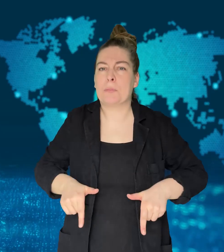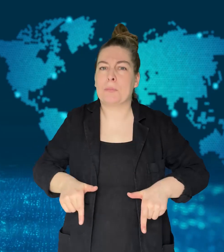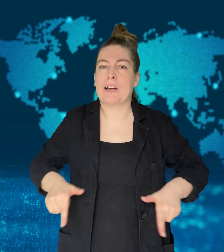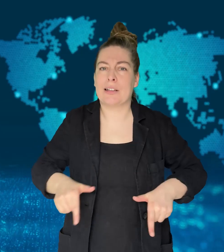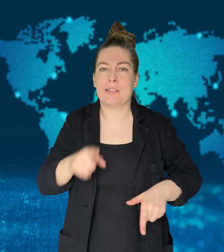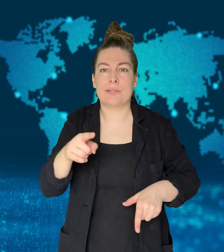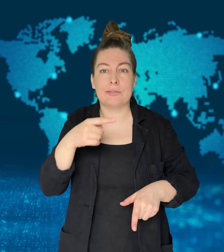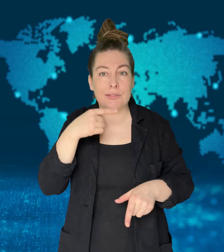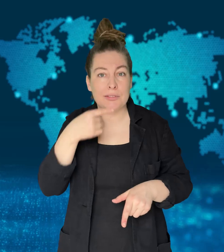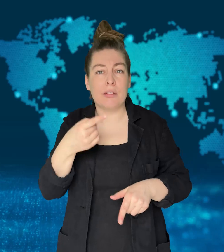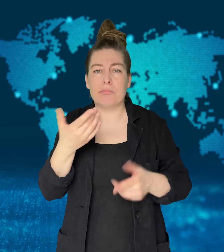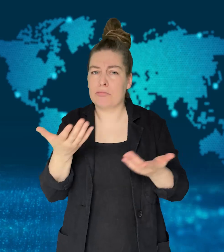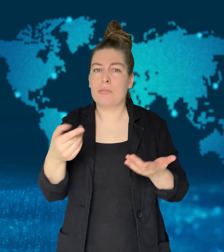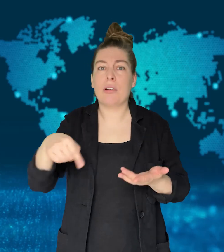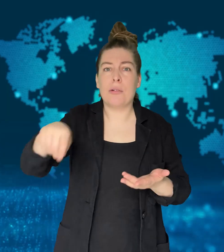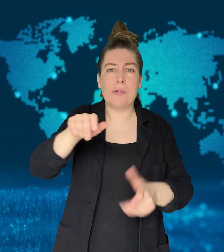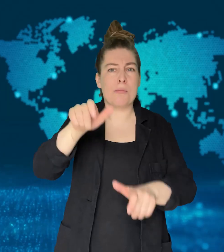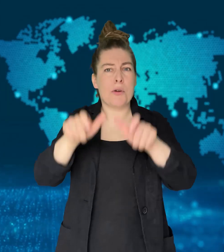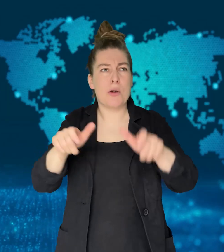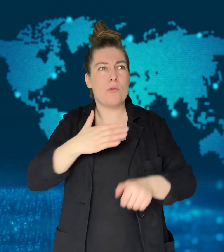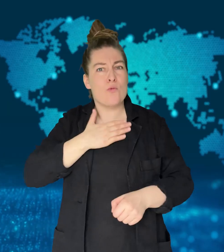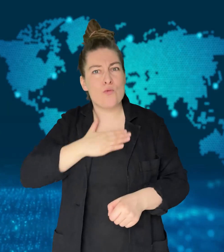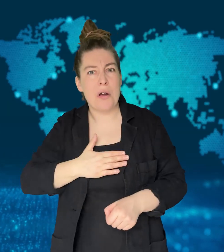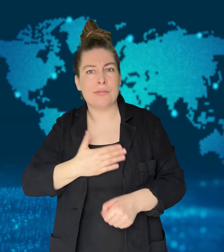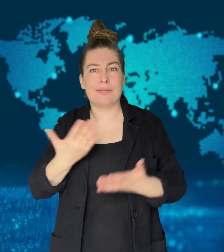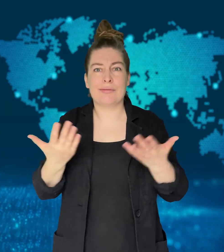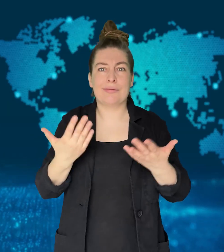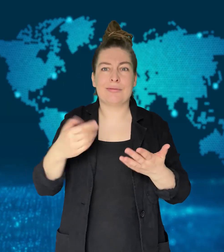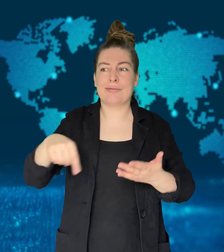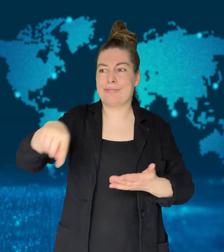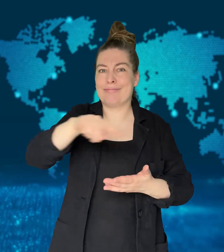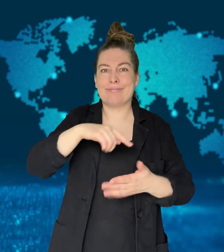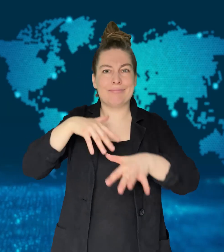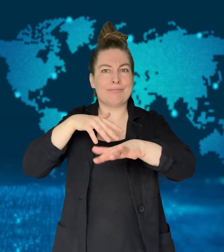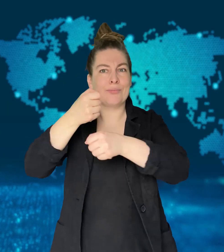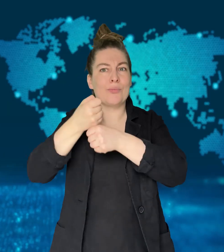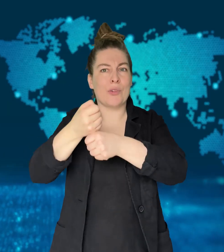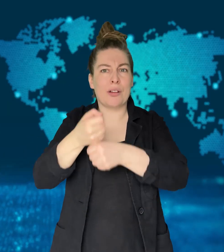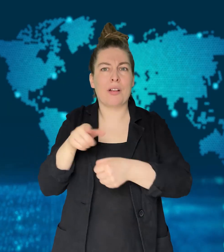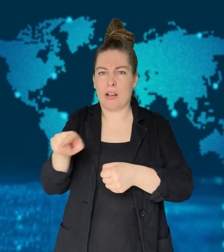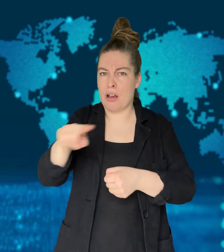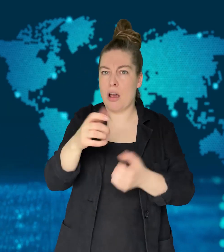that protests are a fundamental right,